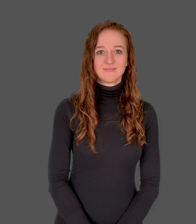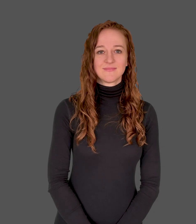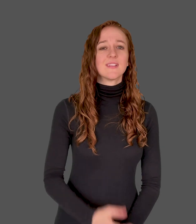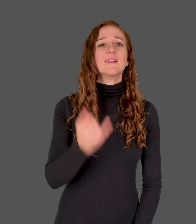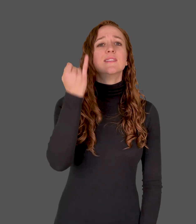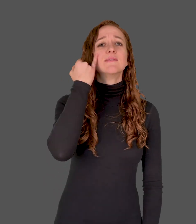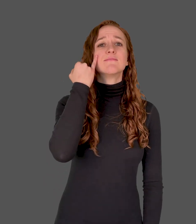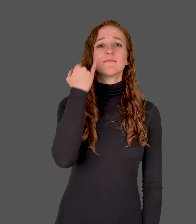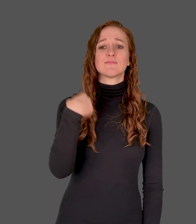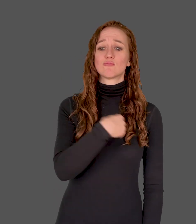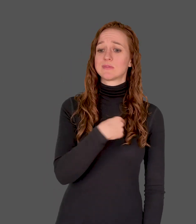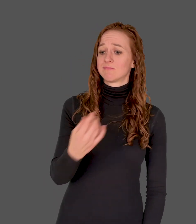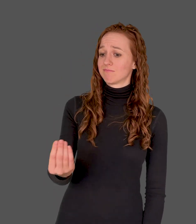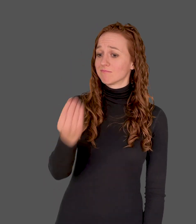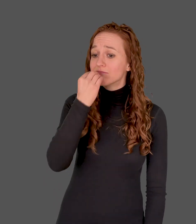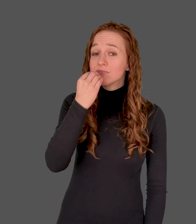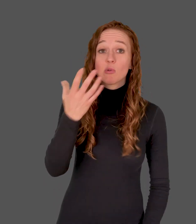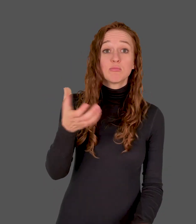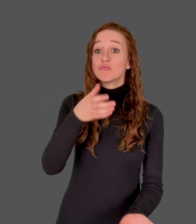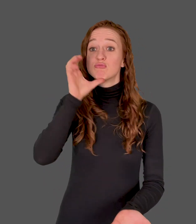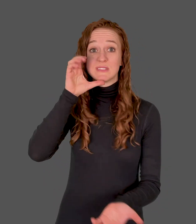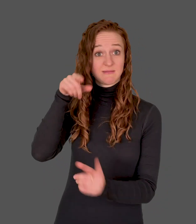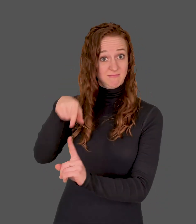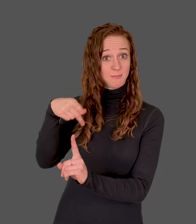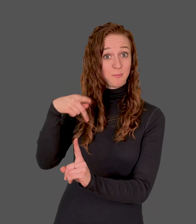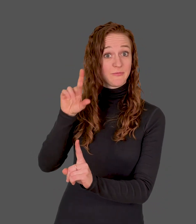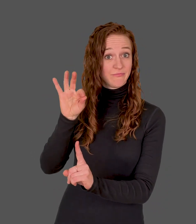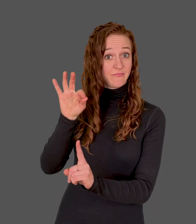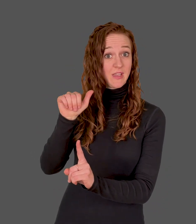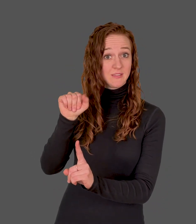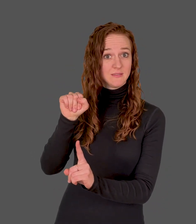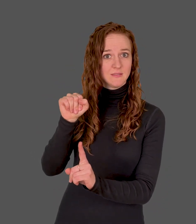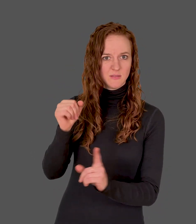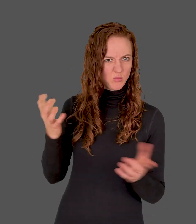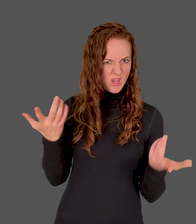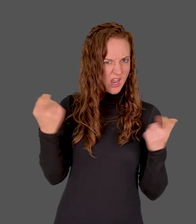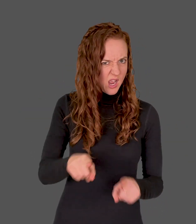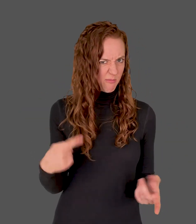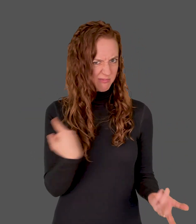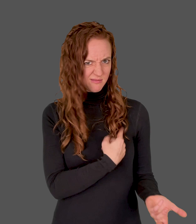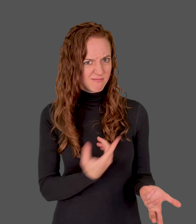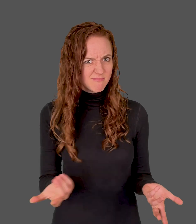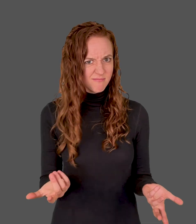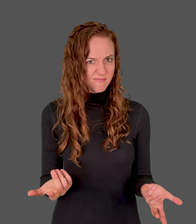What will happen to us if we drink or ingest PFAS?